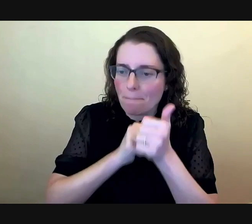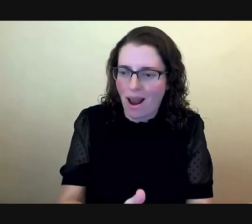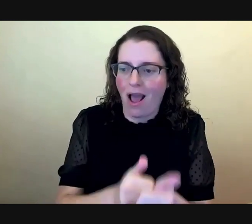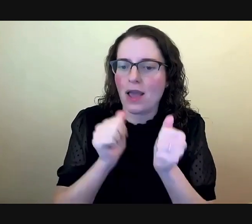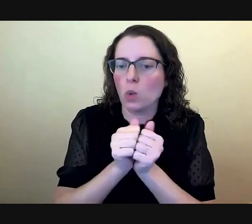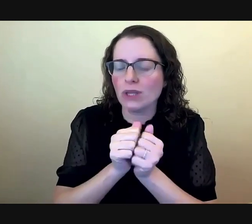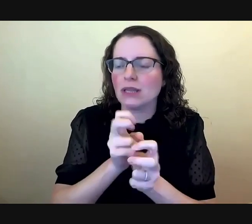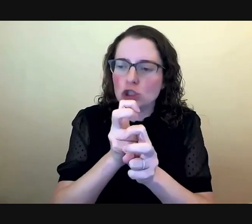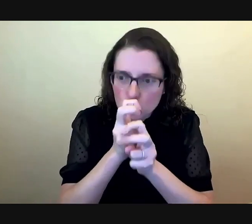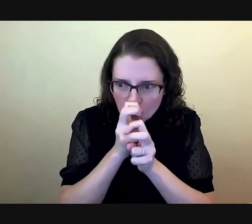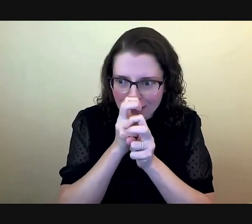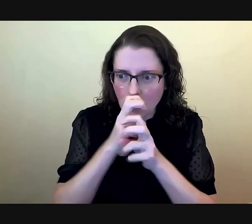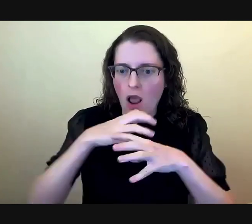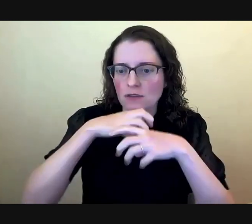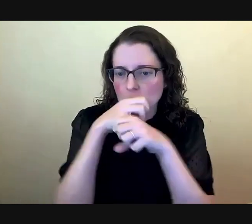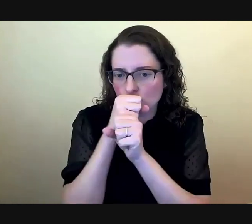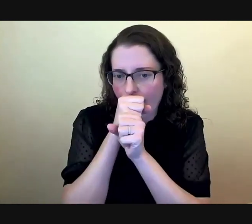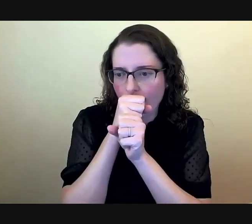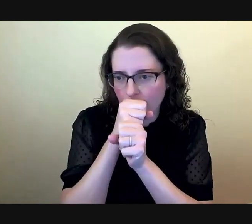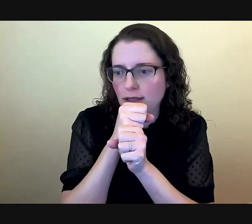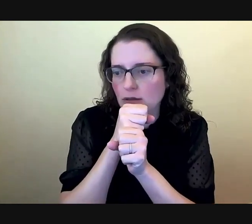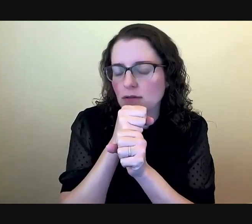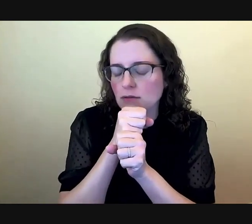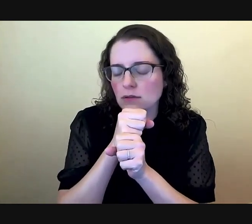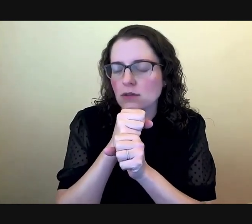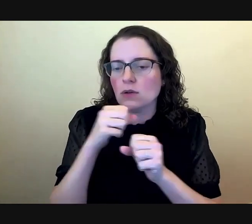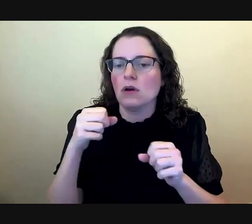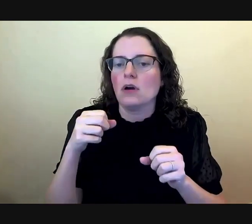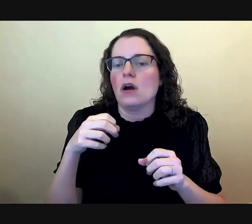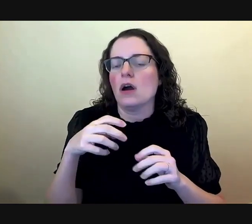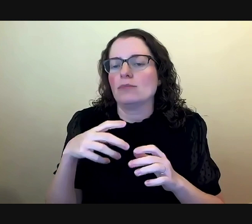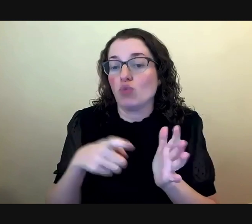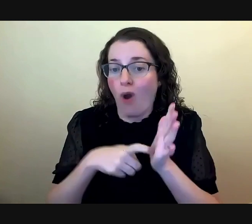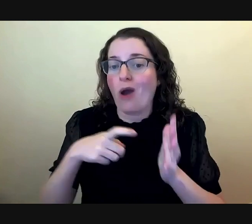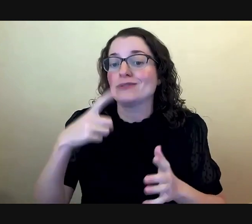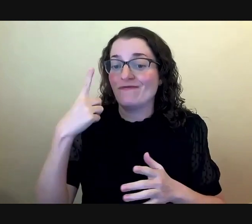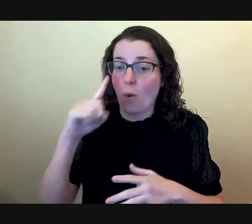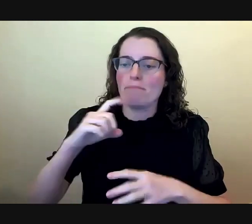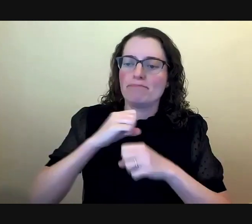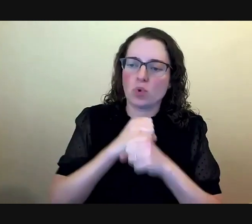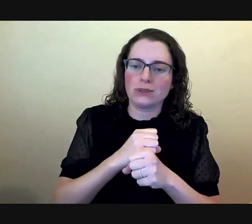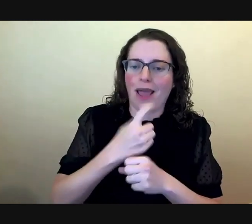for TRS services to make sure they are in compliance. And they have very stringent confidentiality requirements